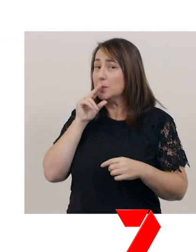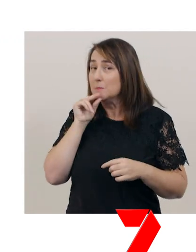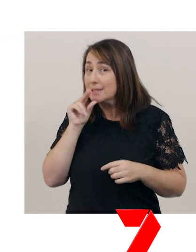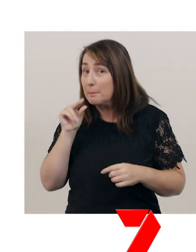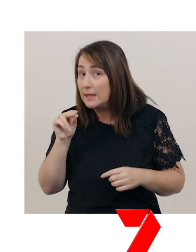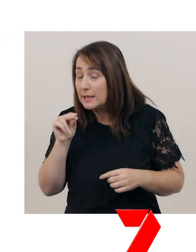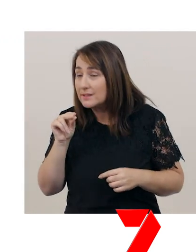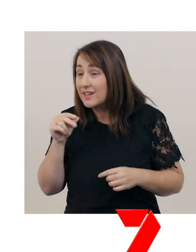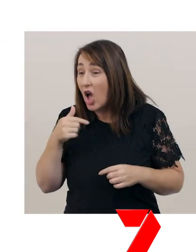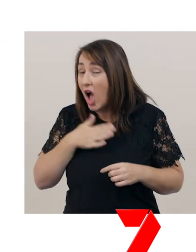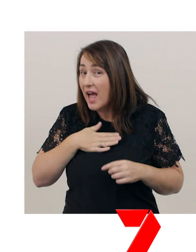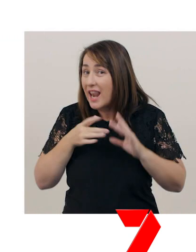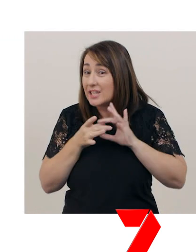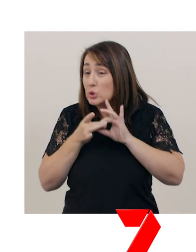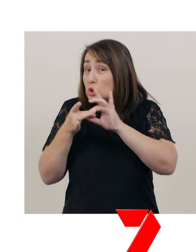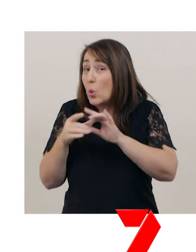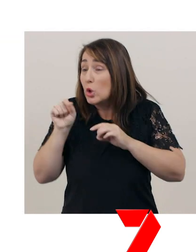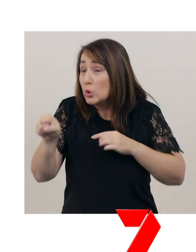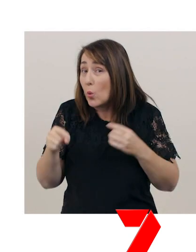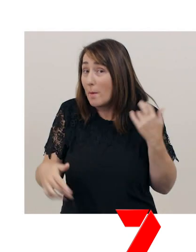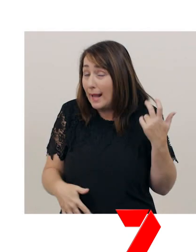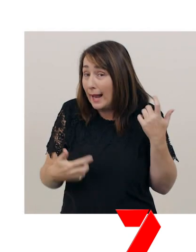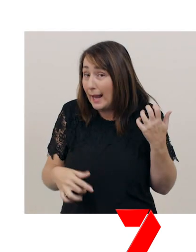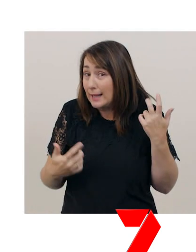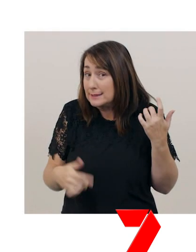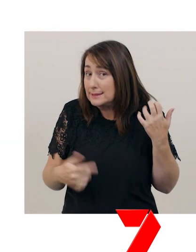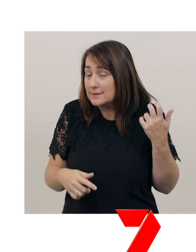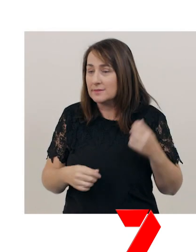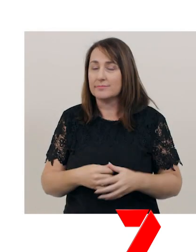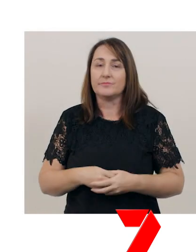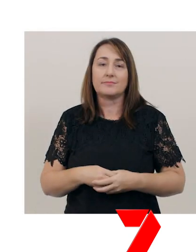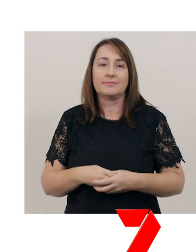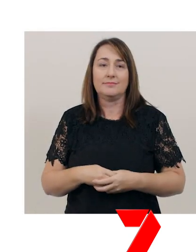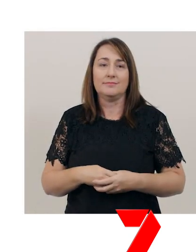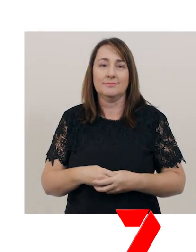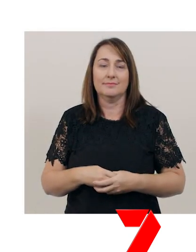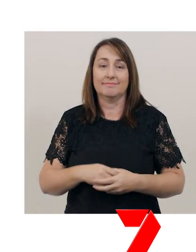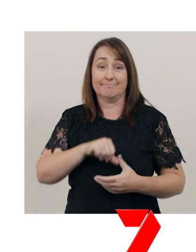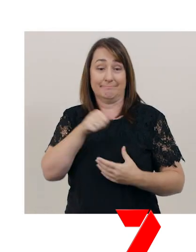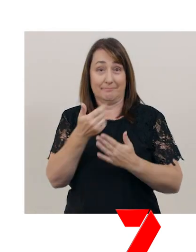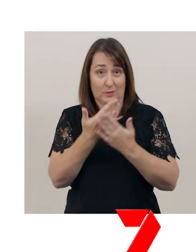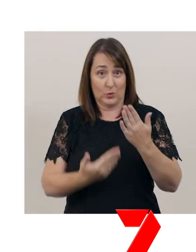“I would like to join your jungle band”. Herb, the happy hippo.